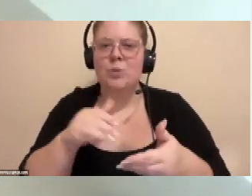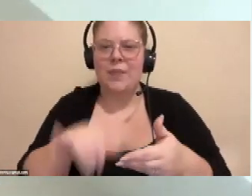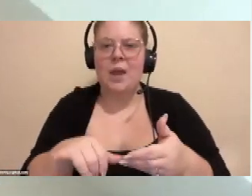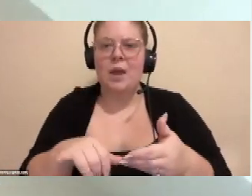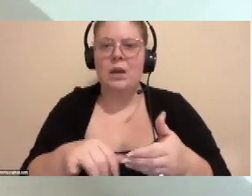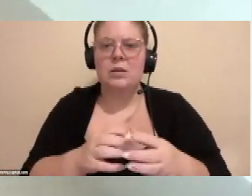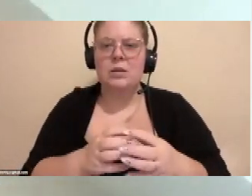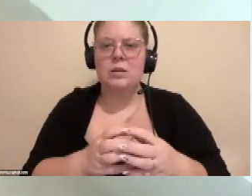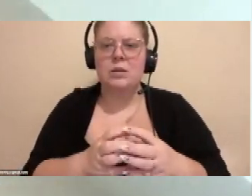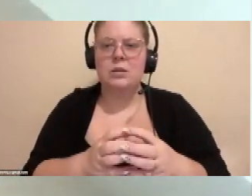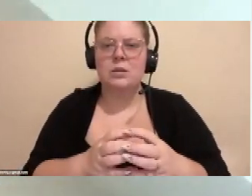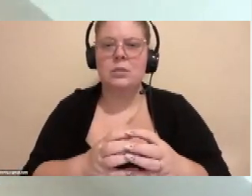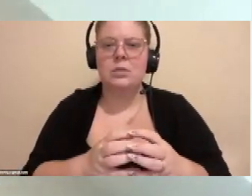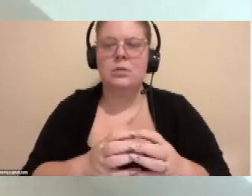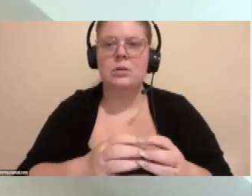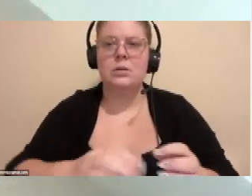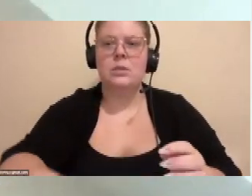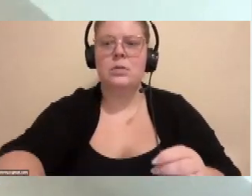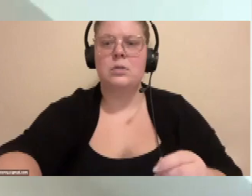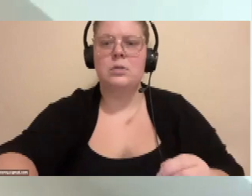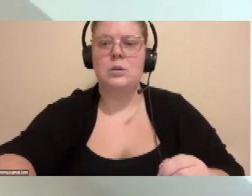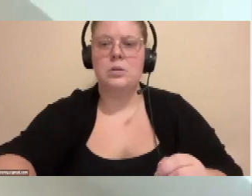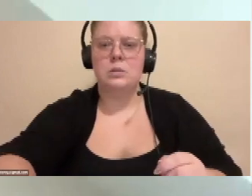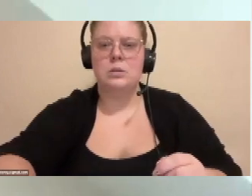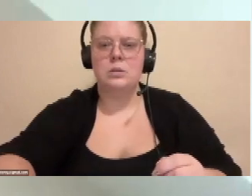that would give us those rigorous causal estimates.